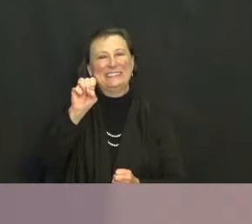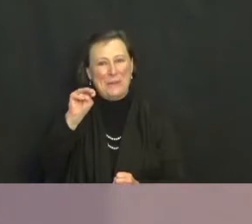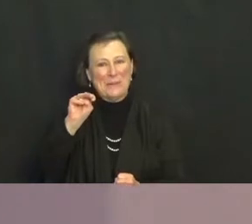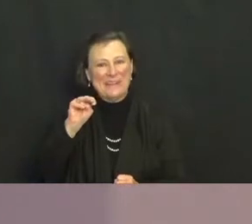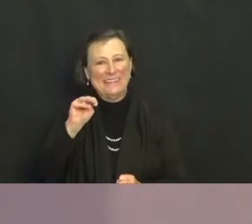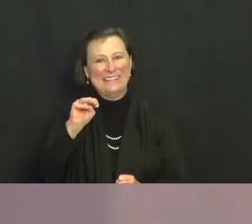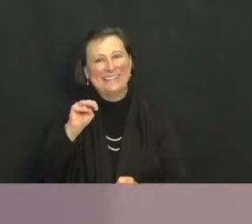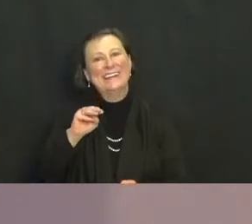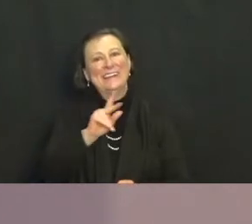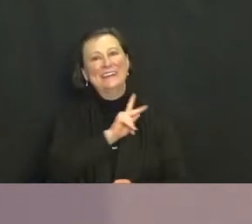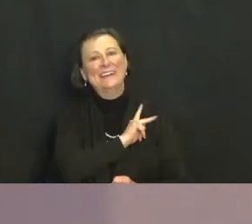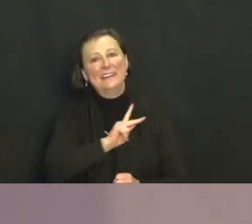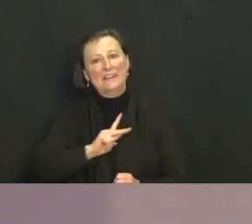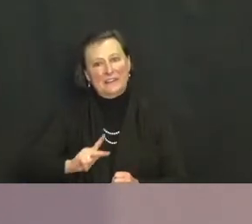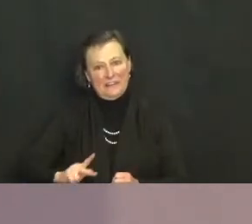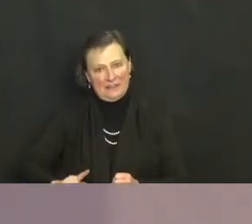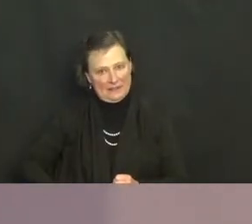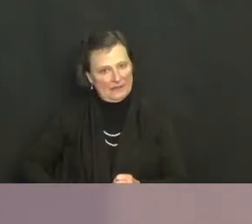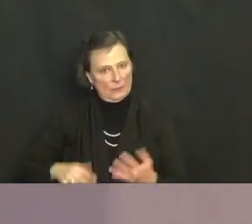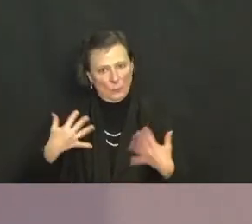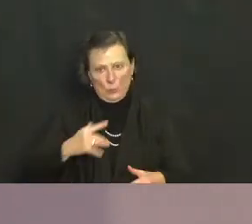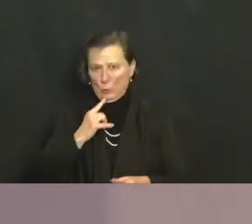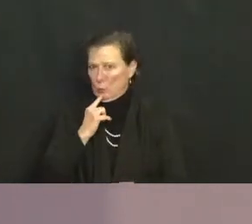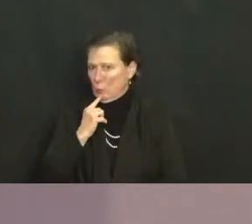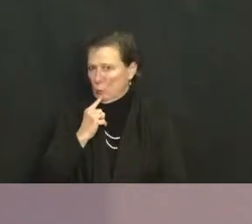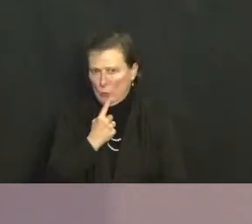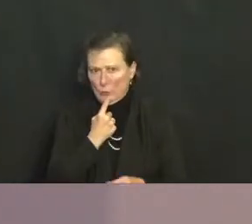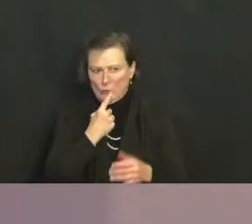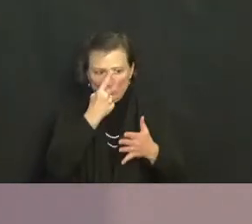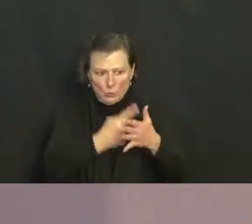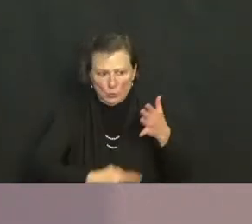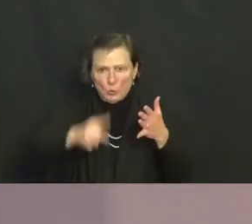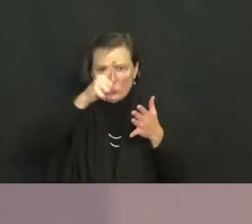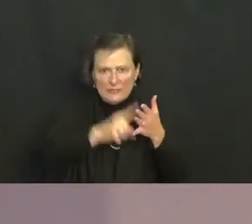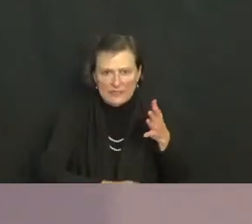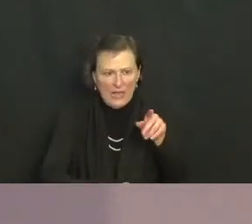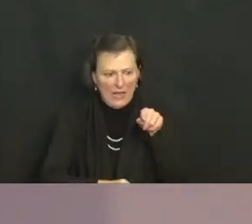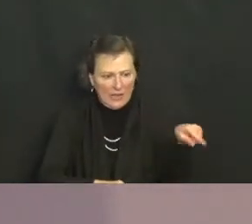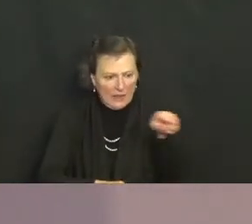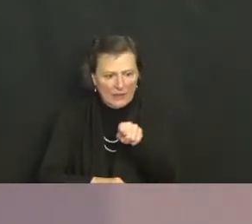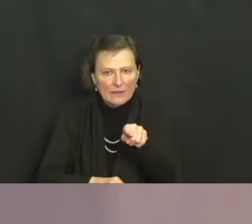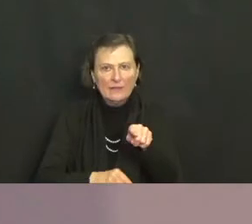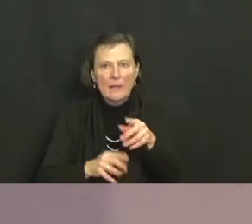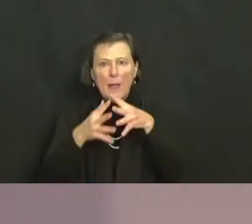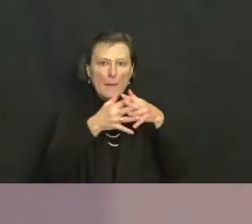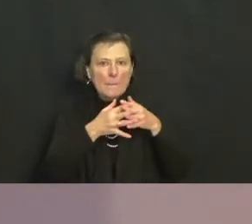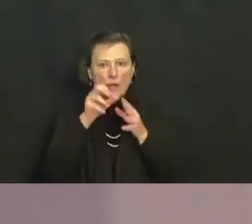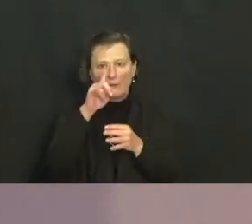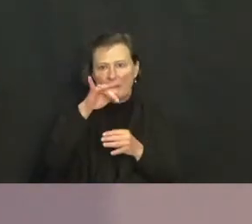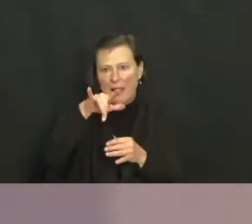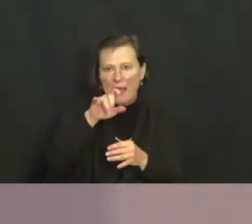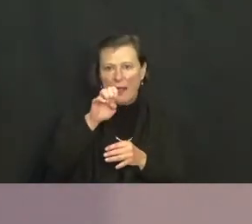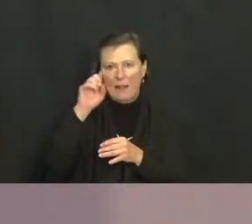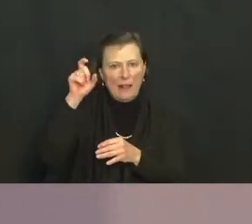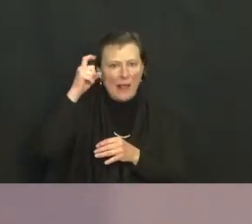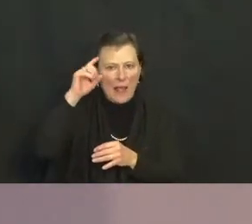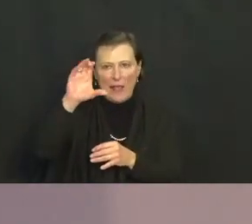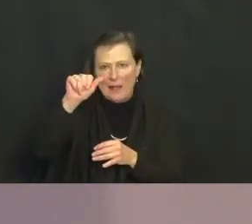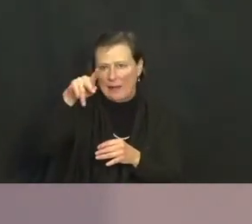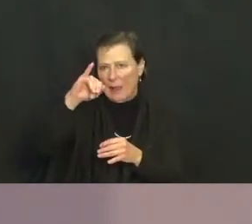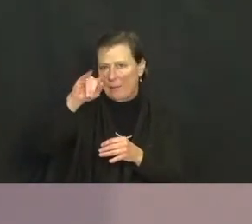King was a severe critic, a severe critic, of an American style capitalism and the injustices